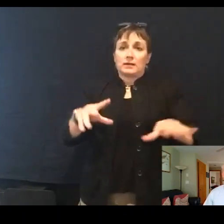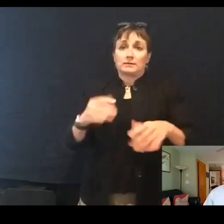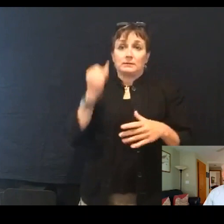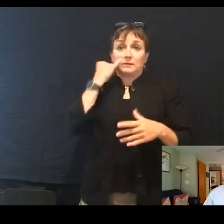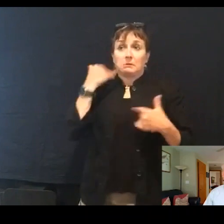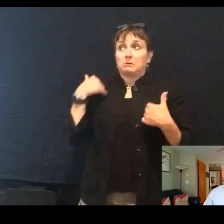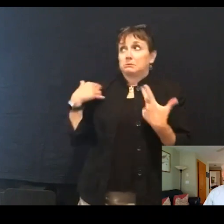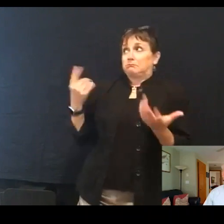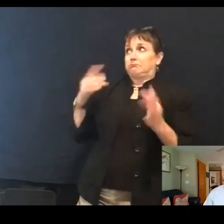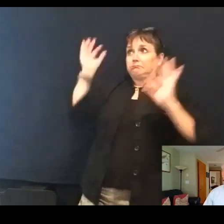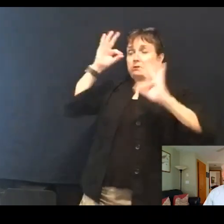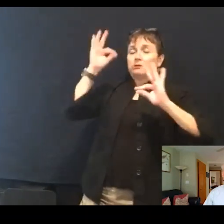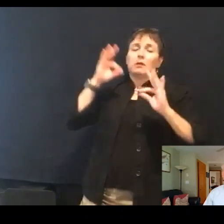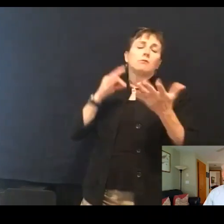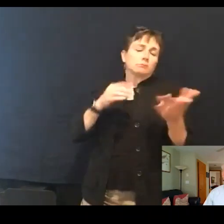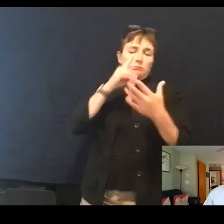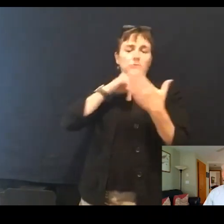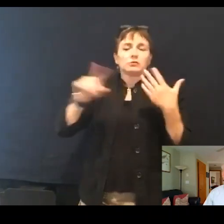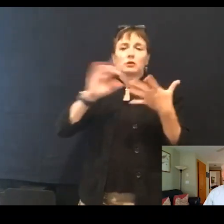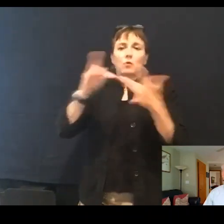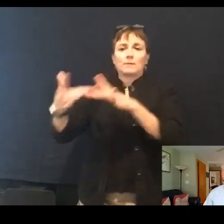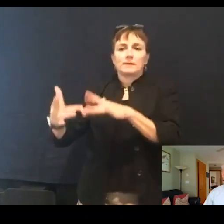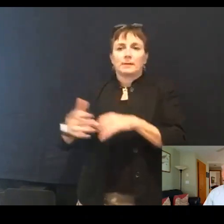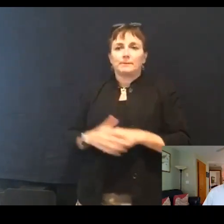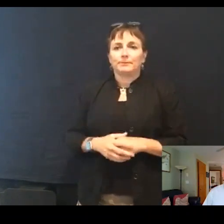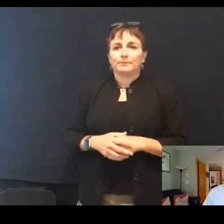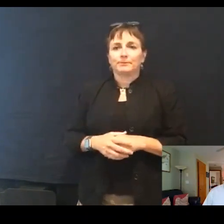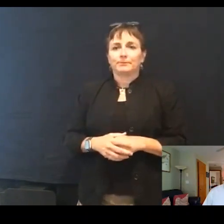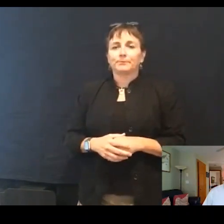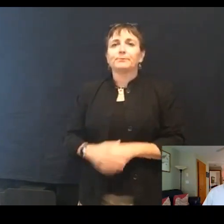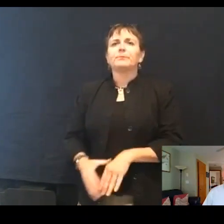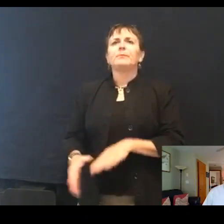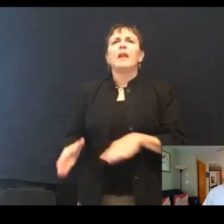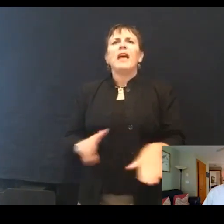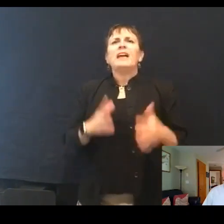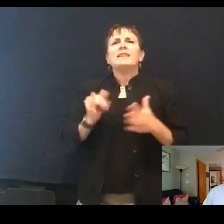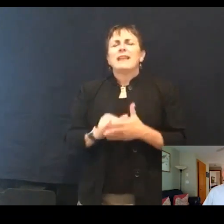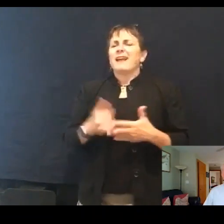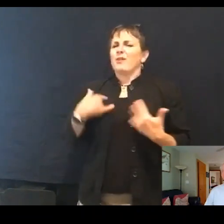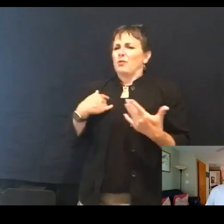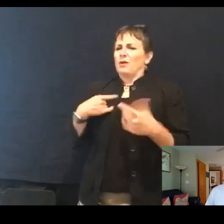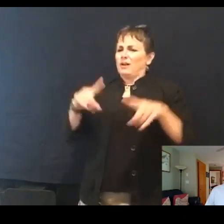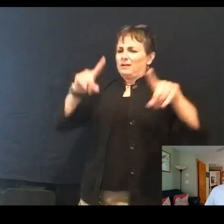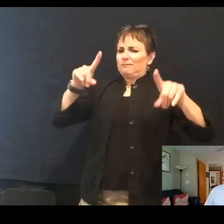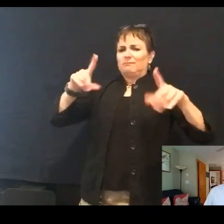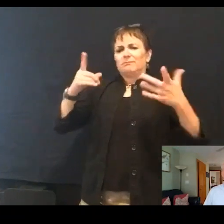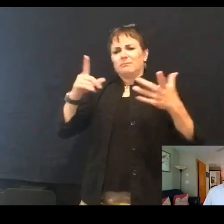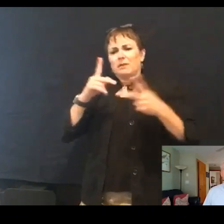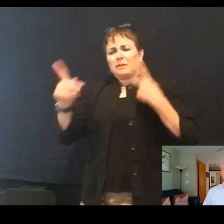if they don't have it, by going to our website. So what is the outcome of the people